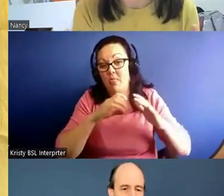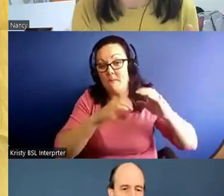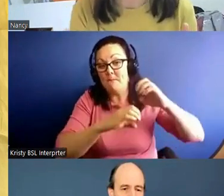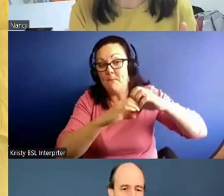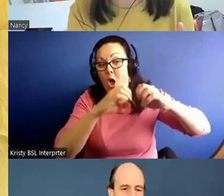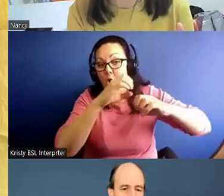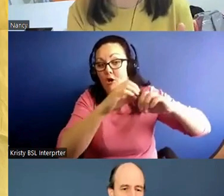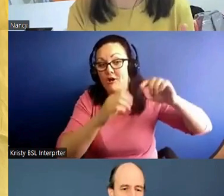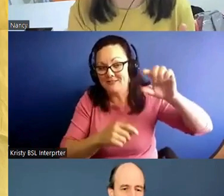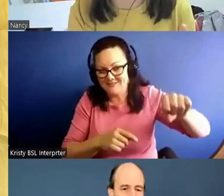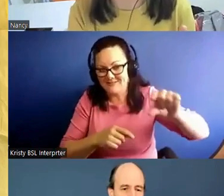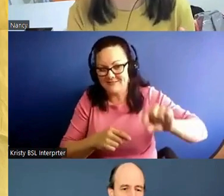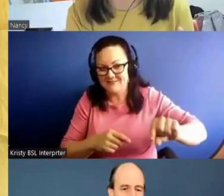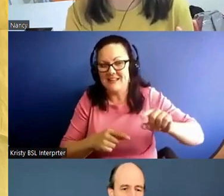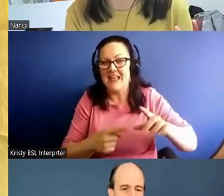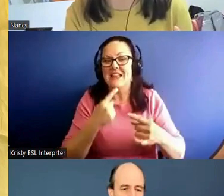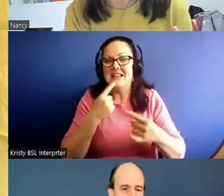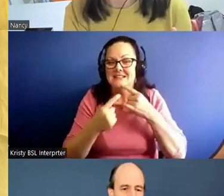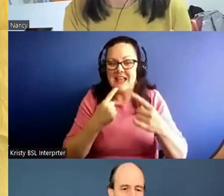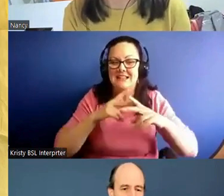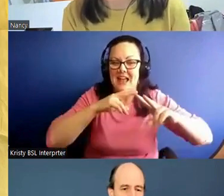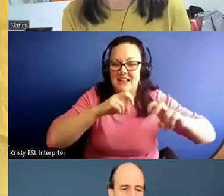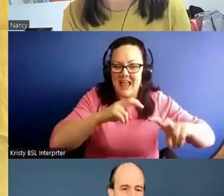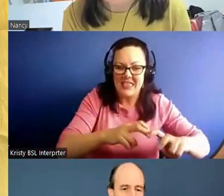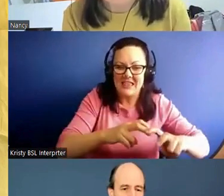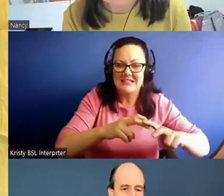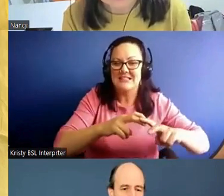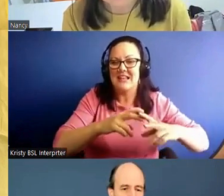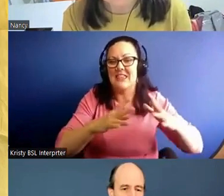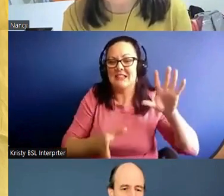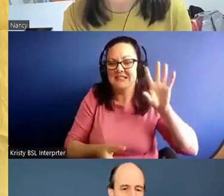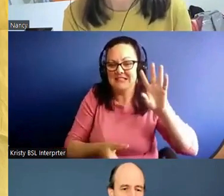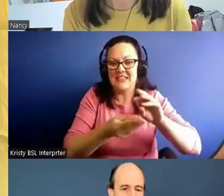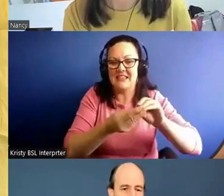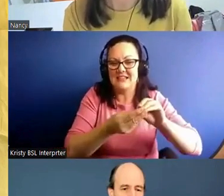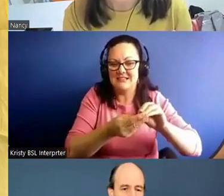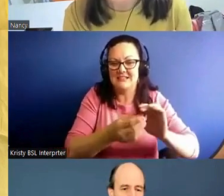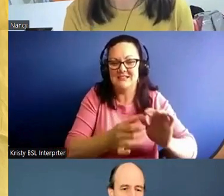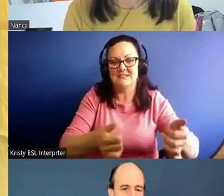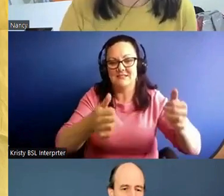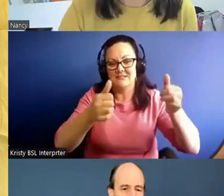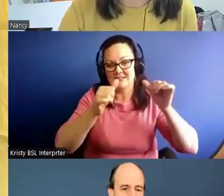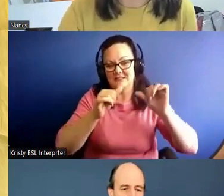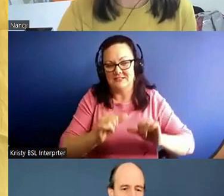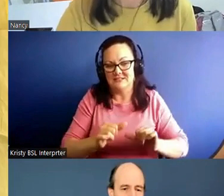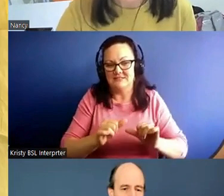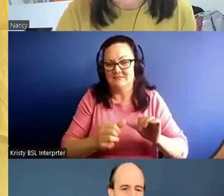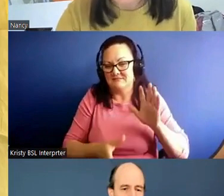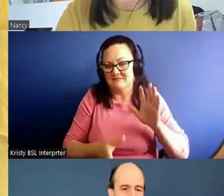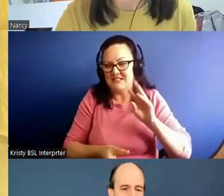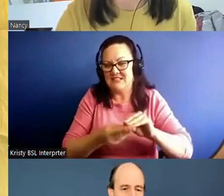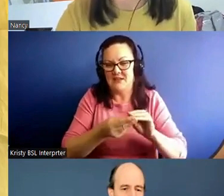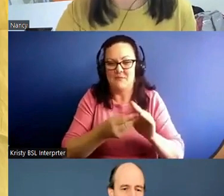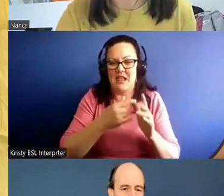analysis, data synthesis and the simulation and usage.